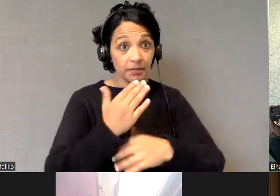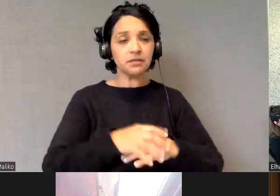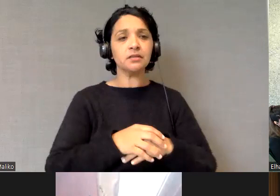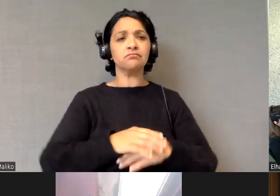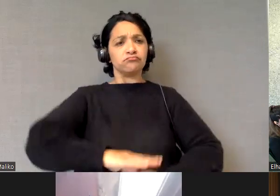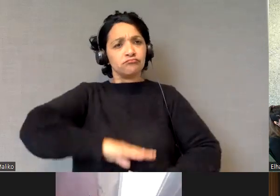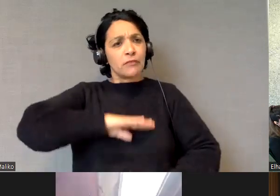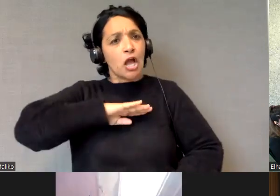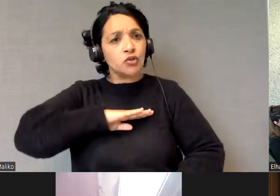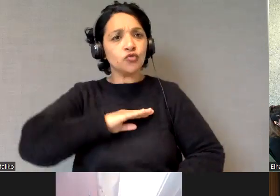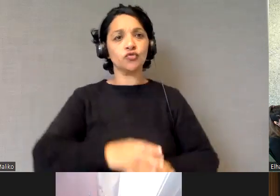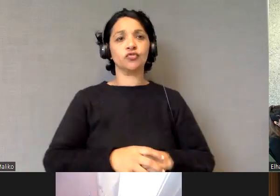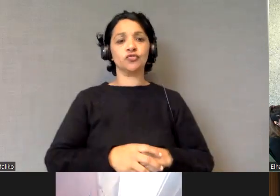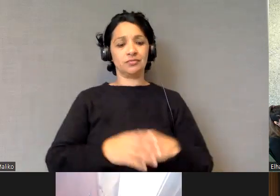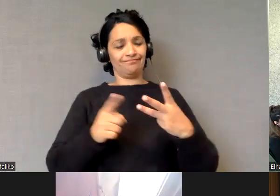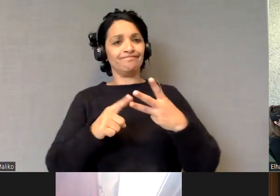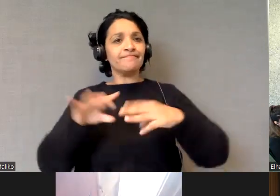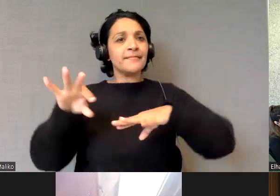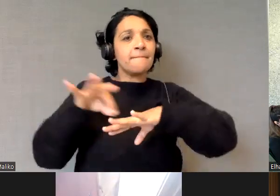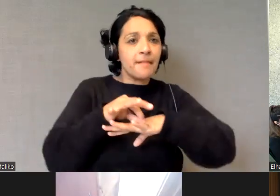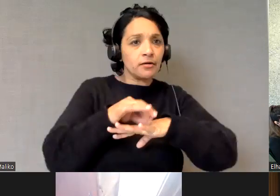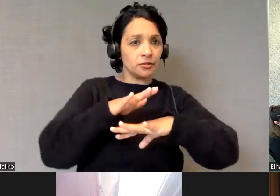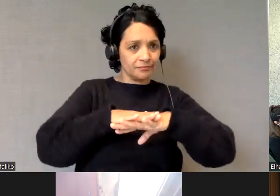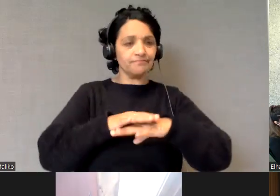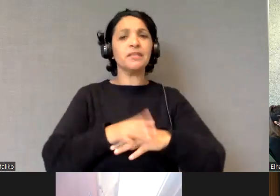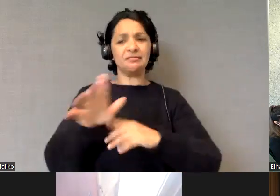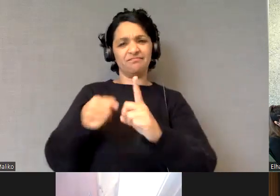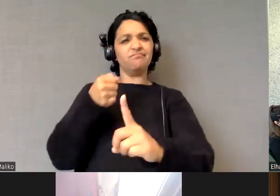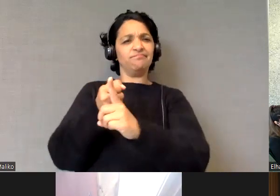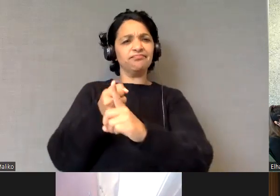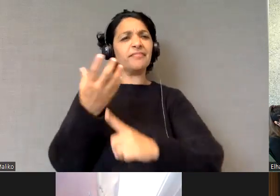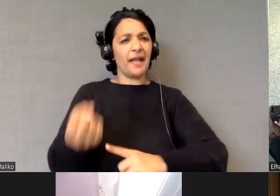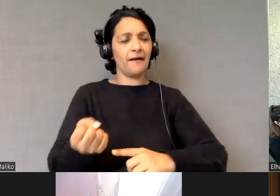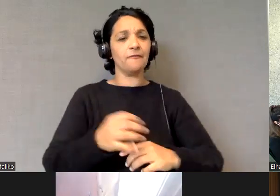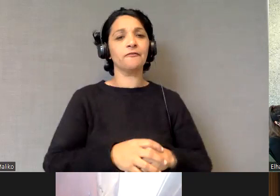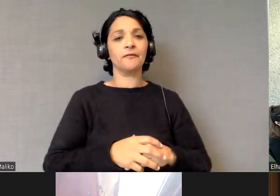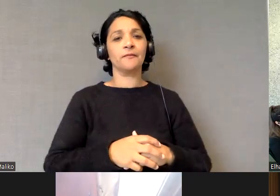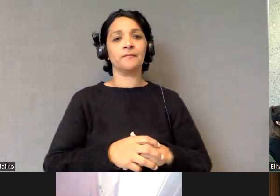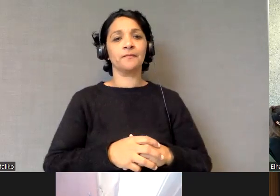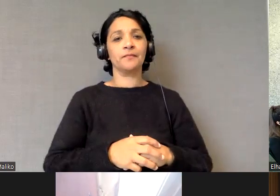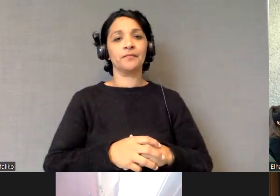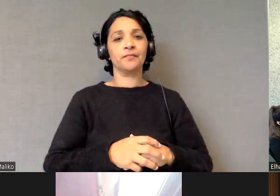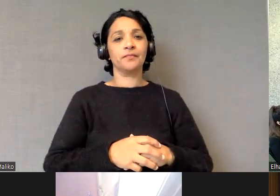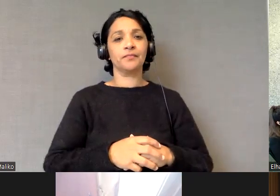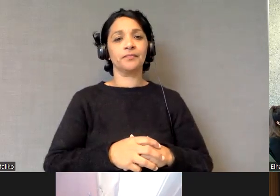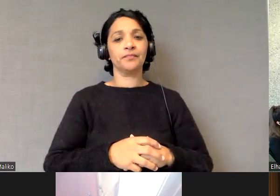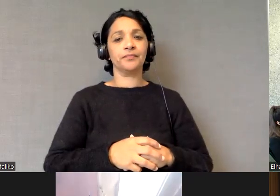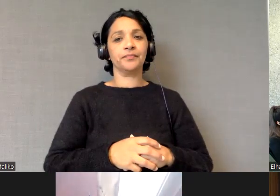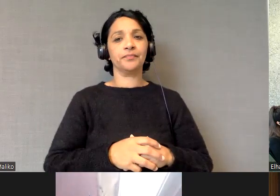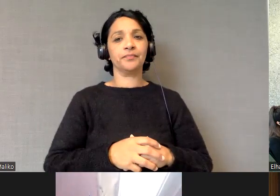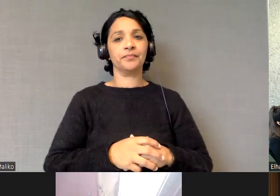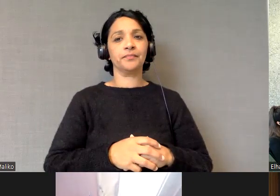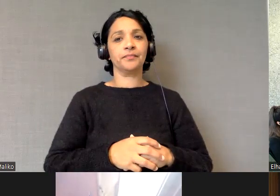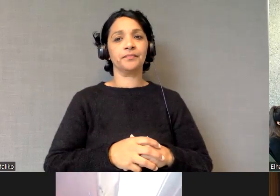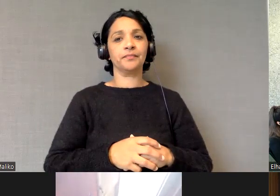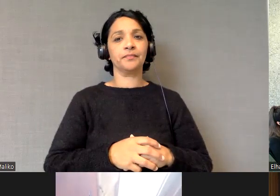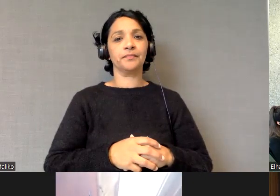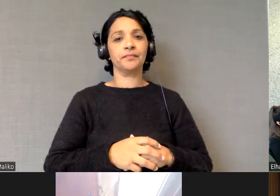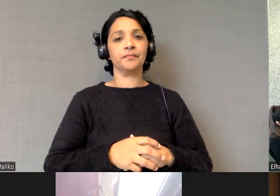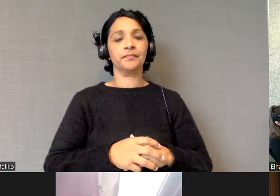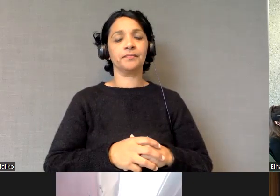have been affected and many due to the forceful displacement, due to loss of their livelihood